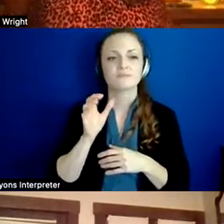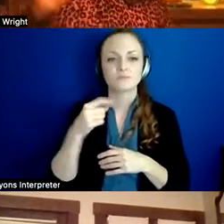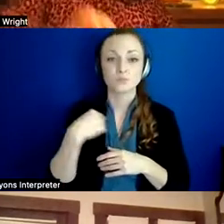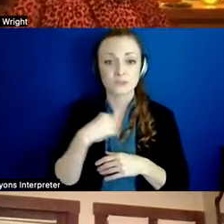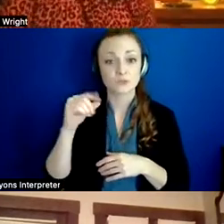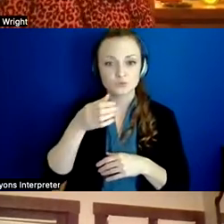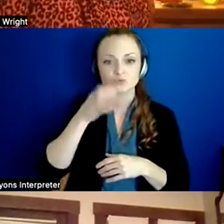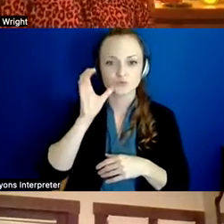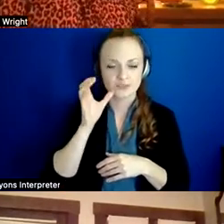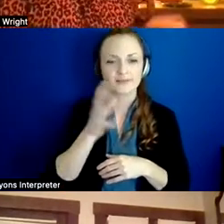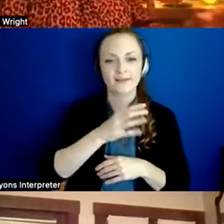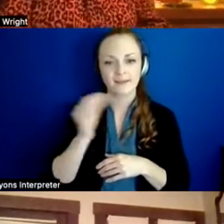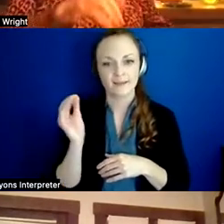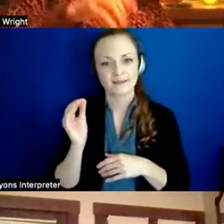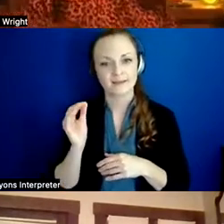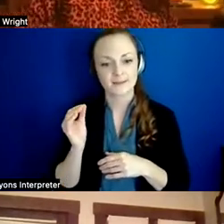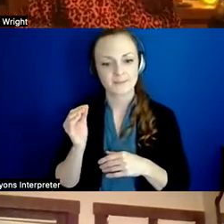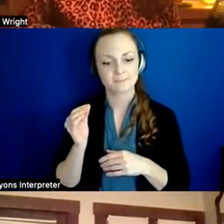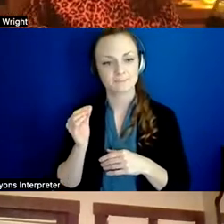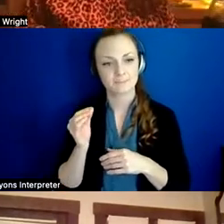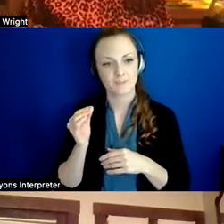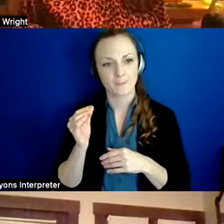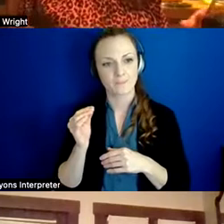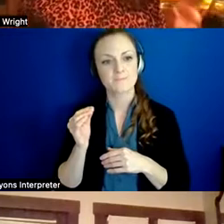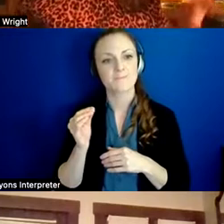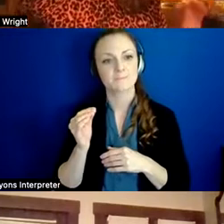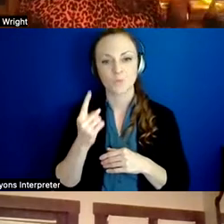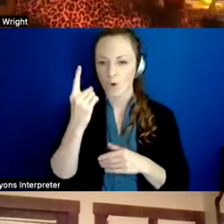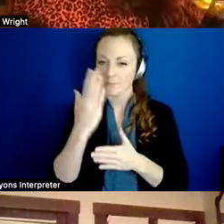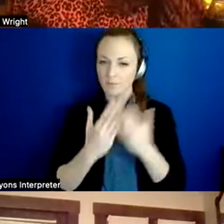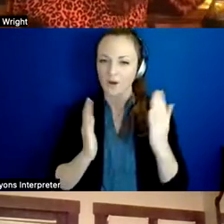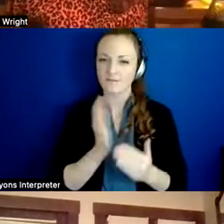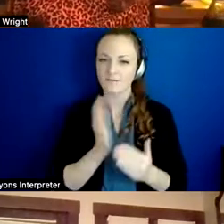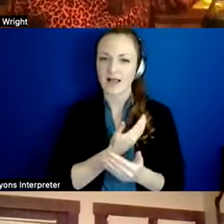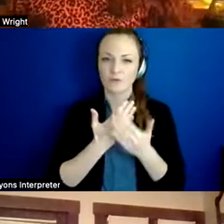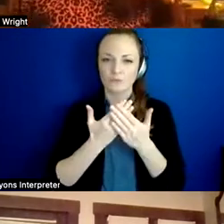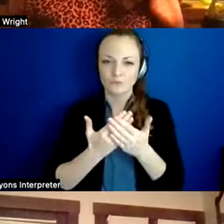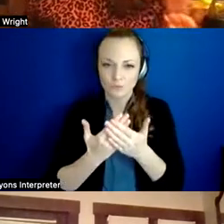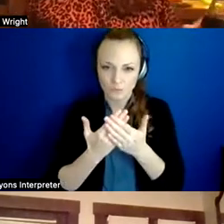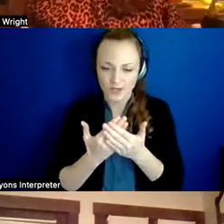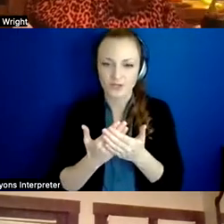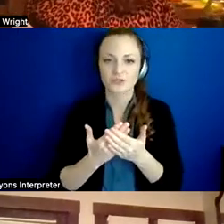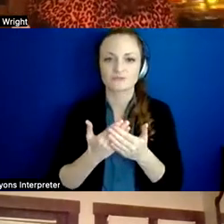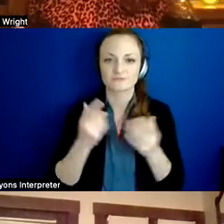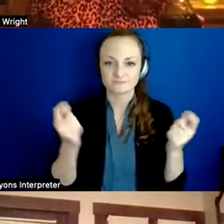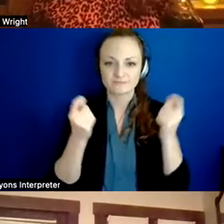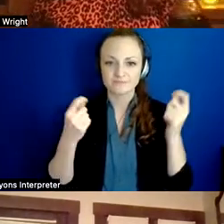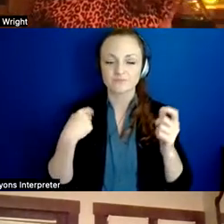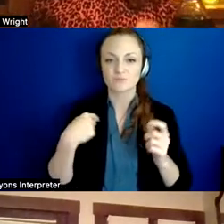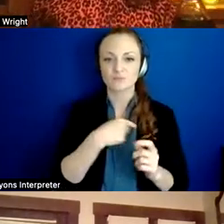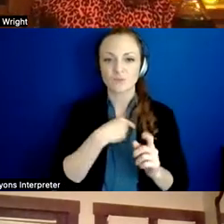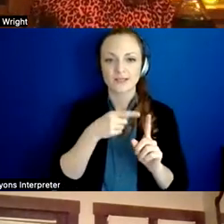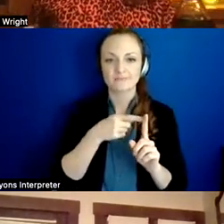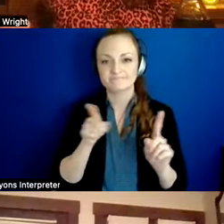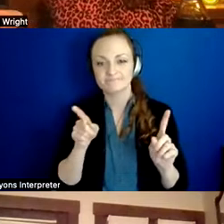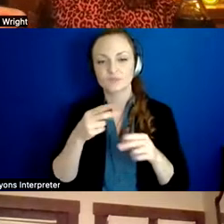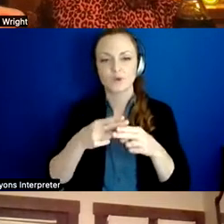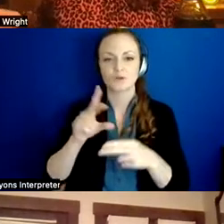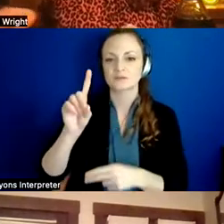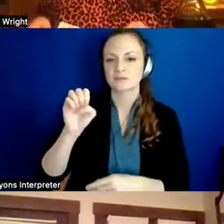service where we dract from our cup of joy, and we detract for our cup of joy when we